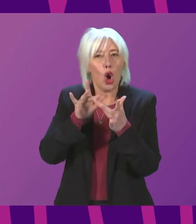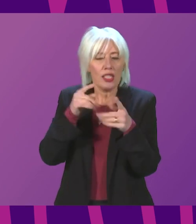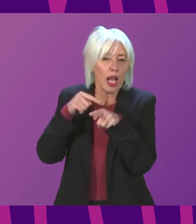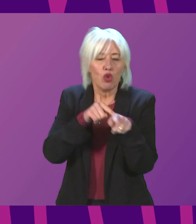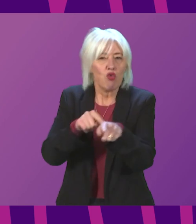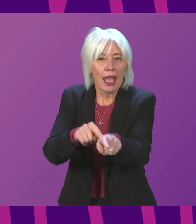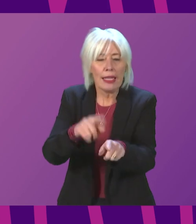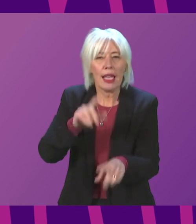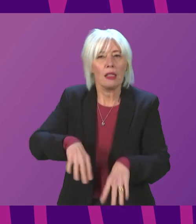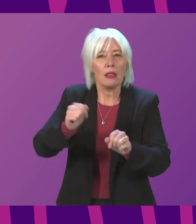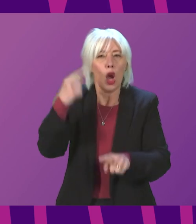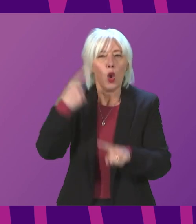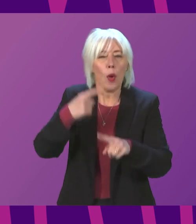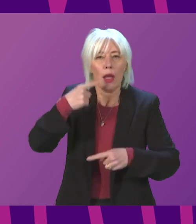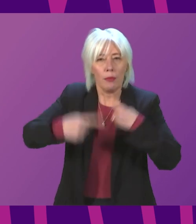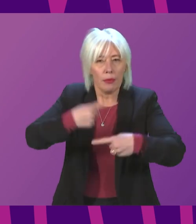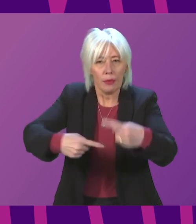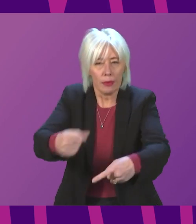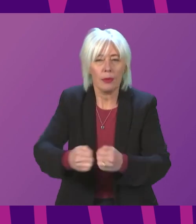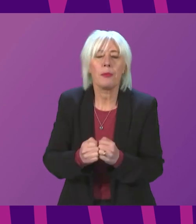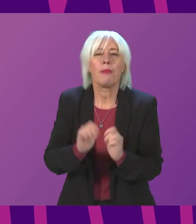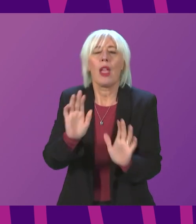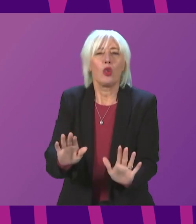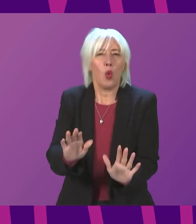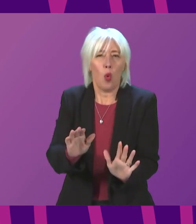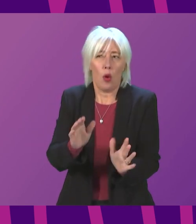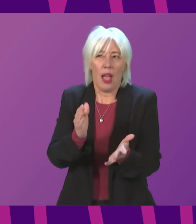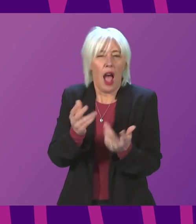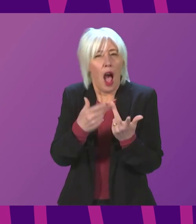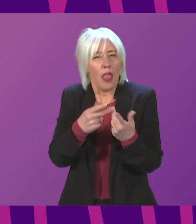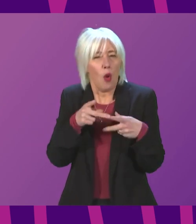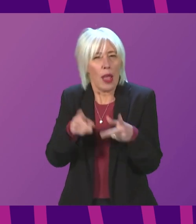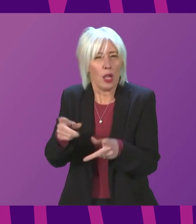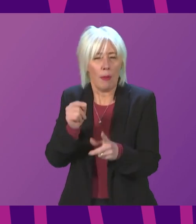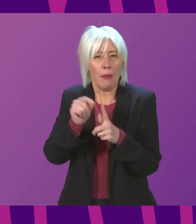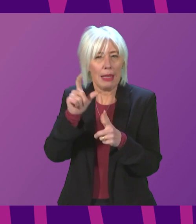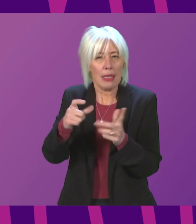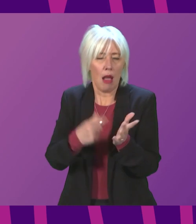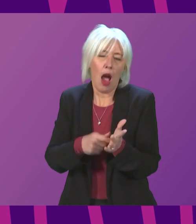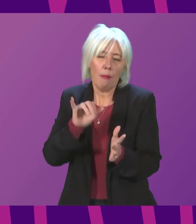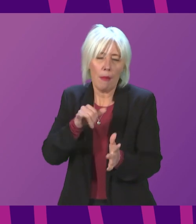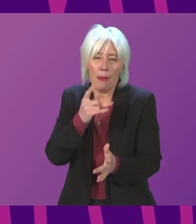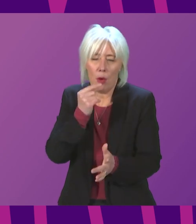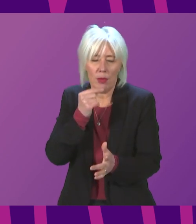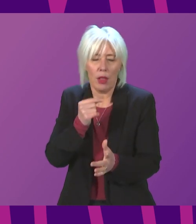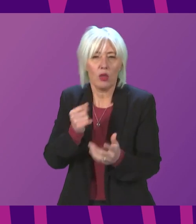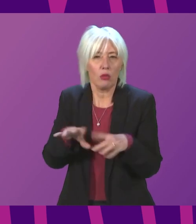We still want, for a variety of reasons, people who have symptoms to take a PCR test and to